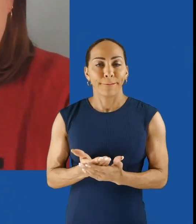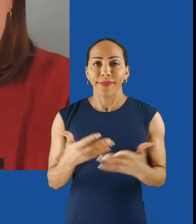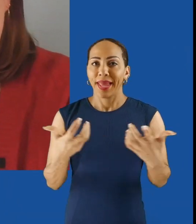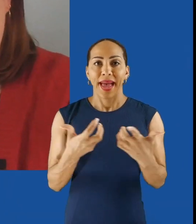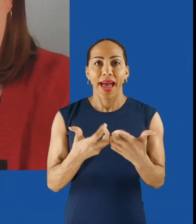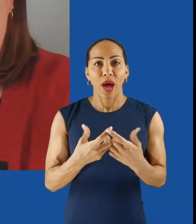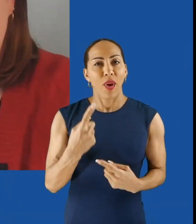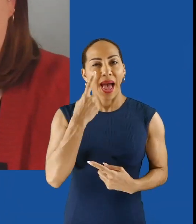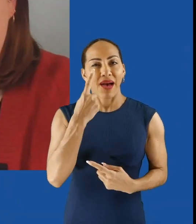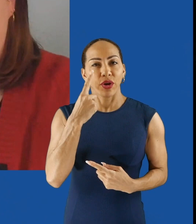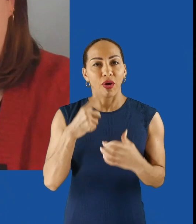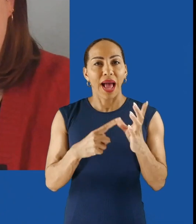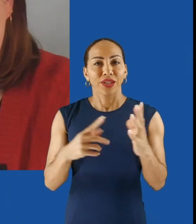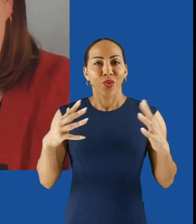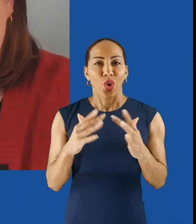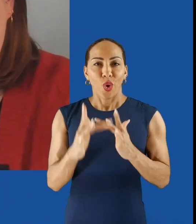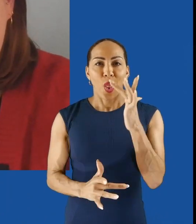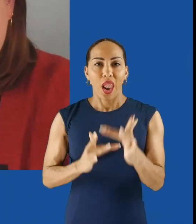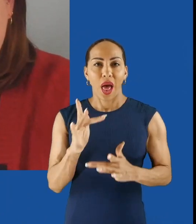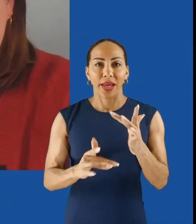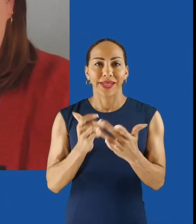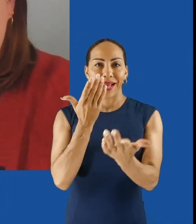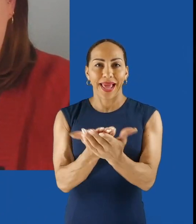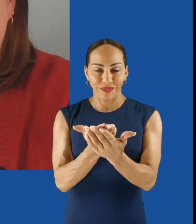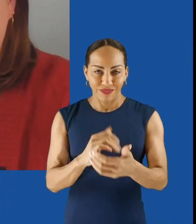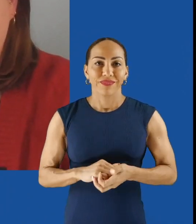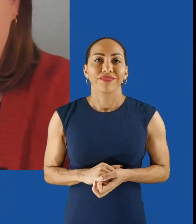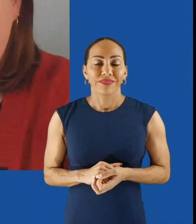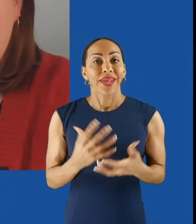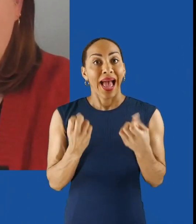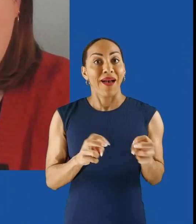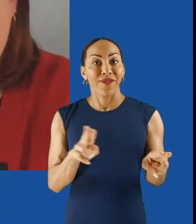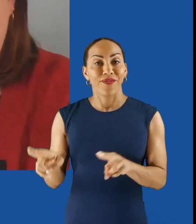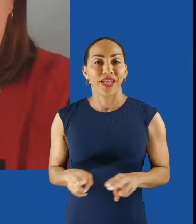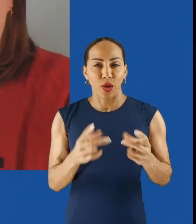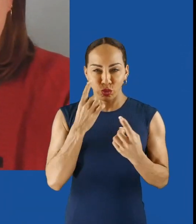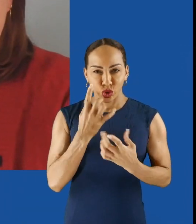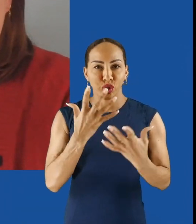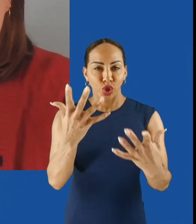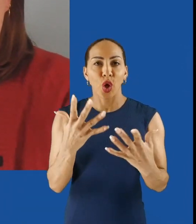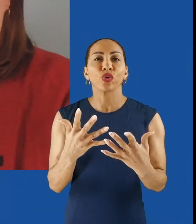To do this, go online and search 'Access to Work' claims. We have a video which shows the online